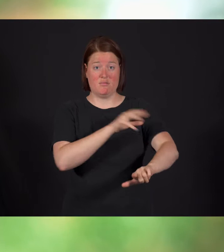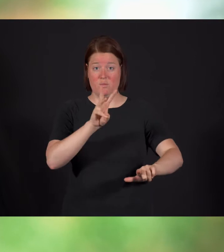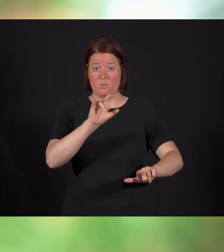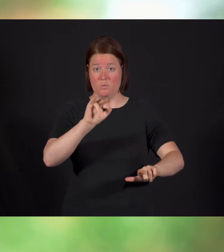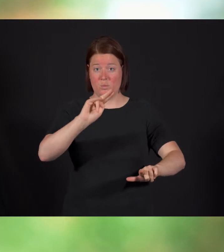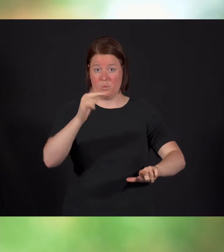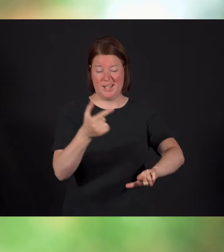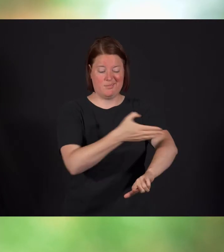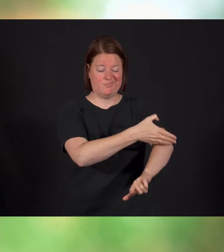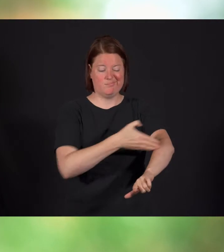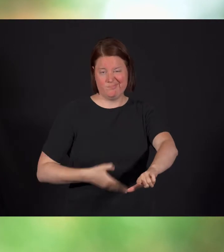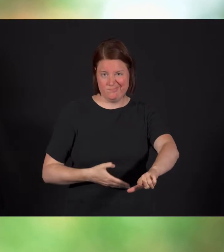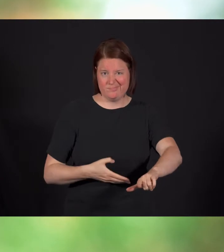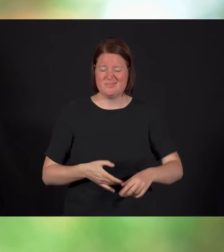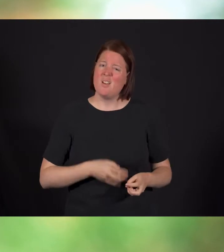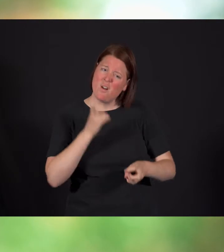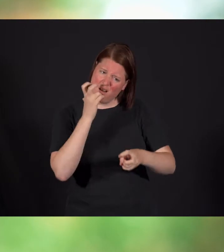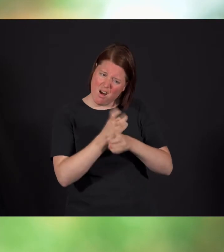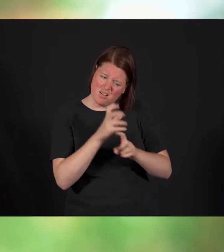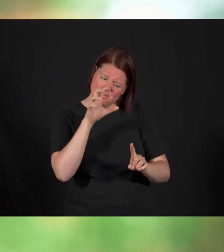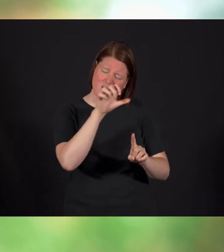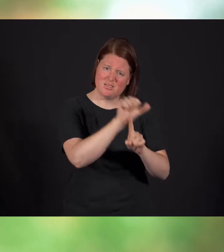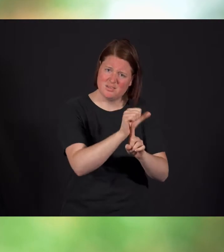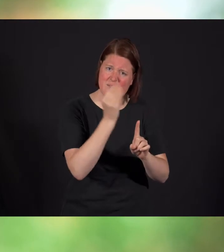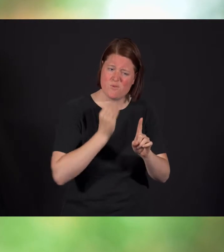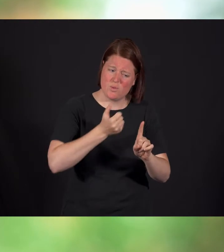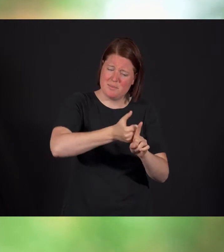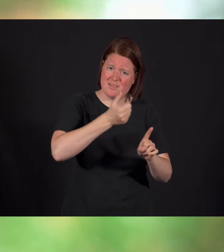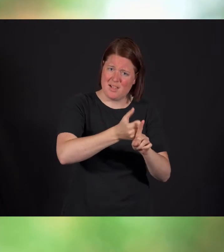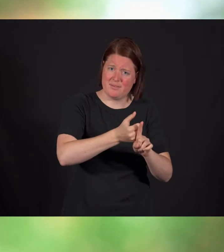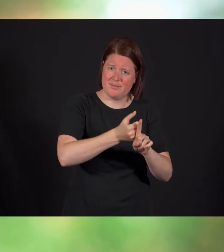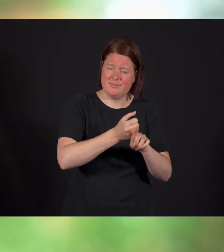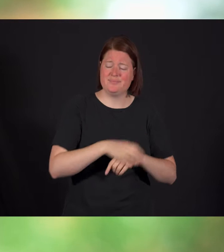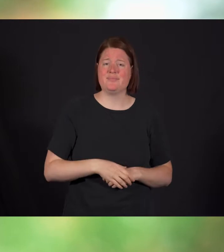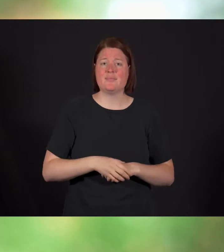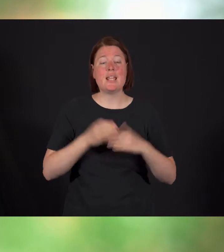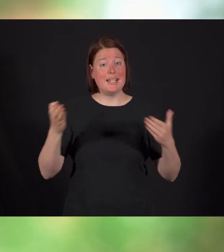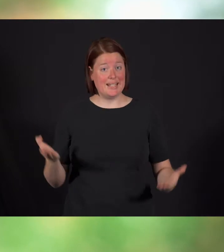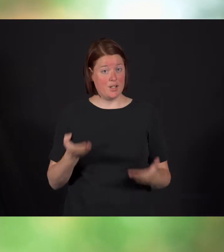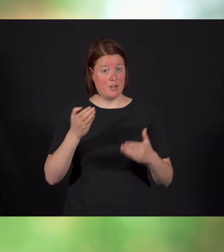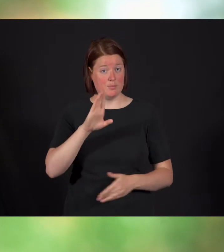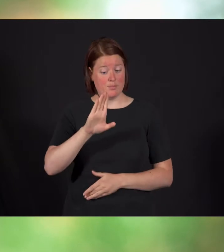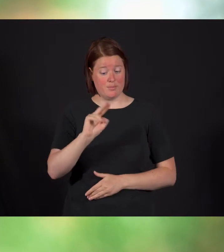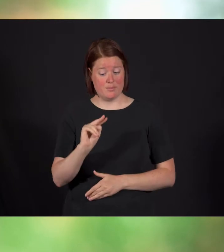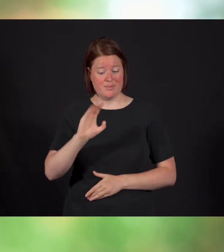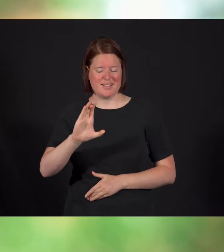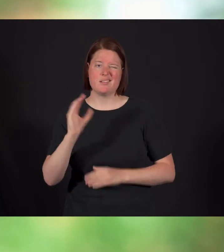Here at Blandford Nature Center, we give our animals dead prey so that they don't run away from them, but in the wild, he'll be hunting down things that are alive.